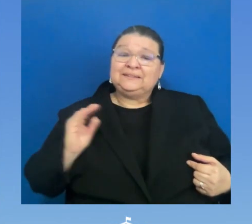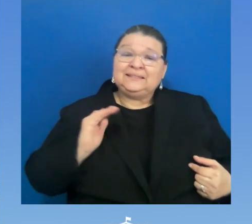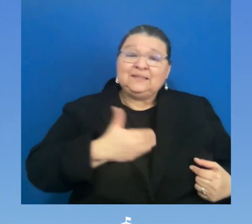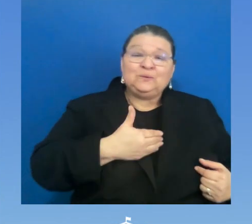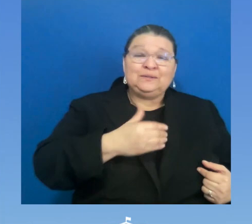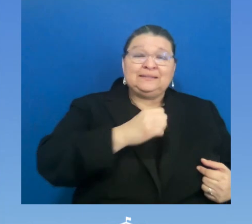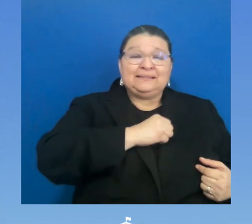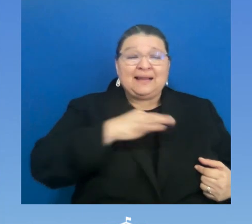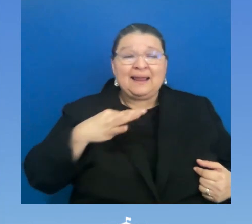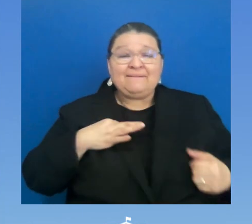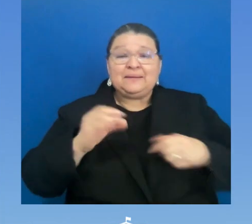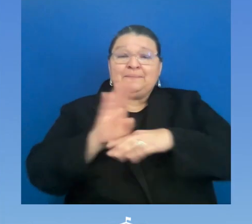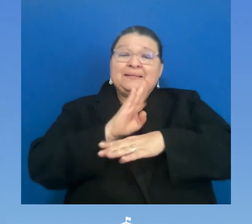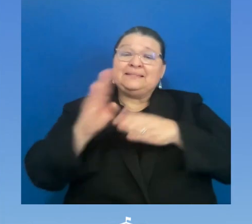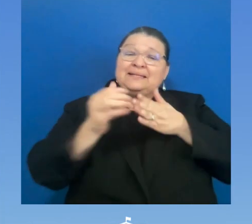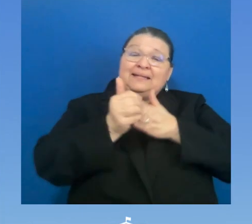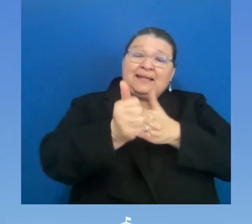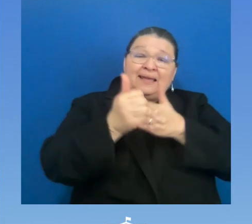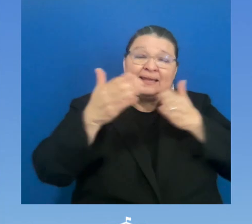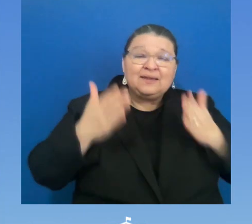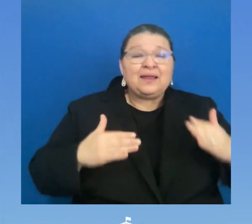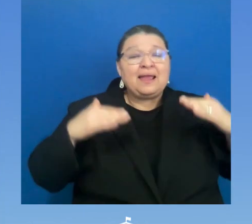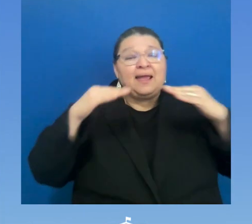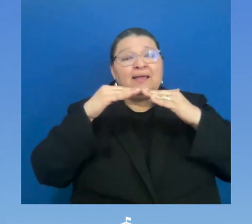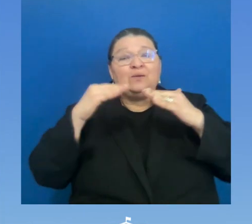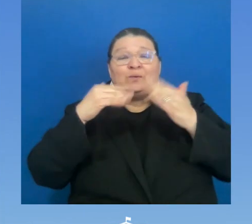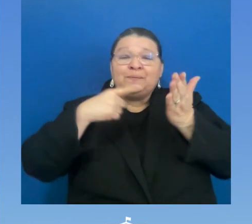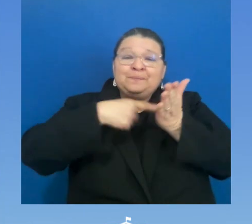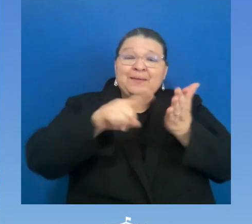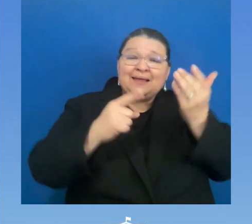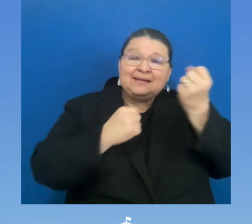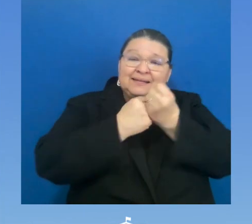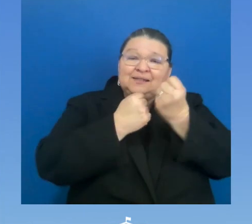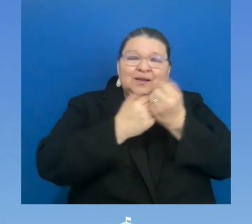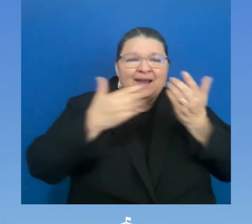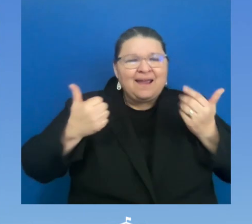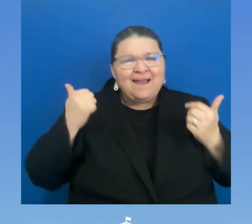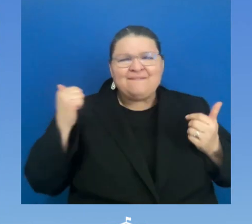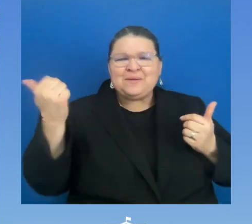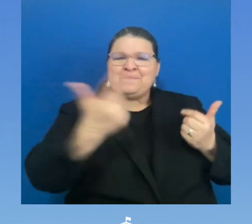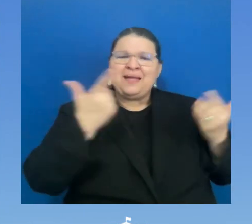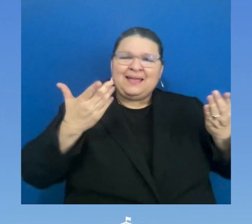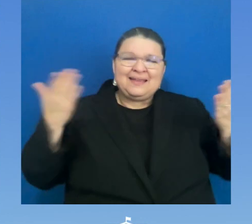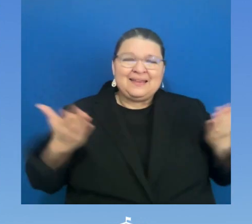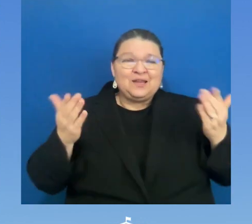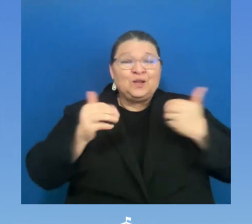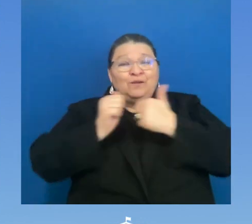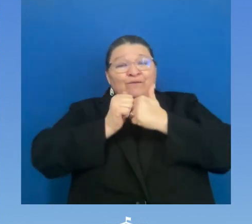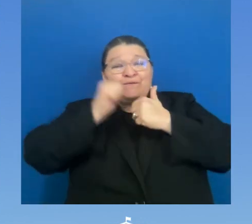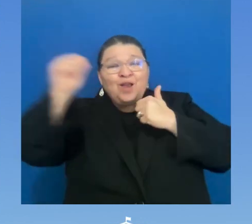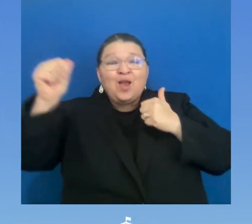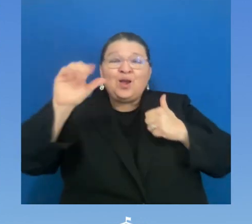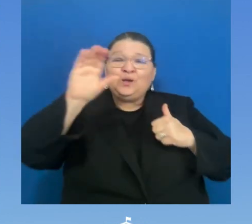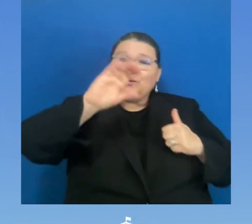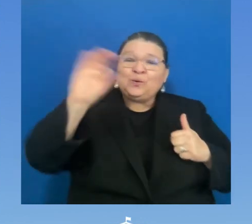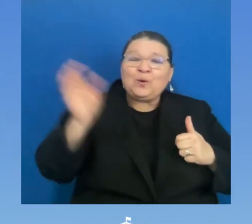who are here with us virtually and in person, thank you for your leadership, for your partnership,